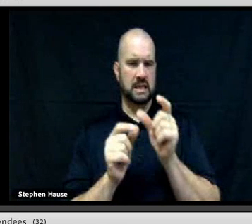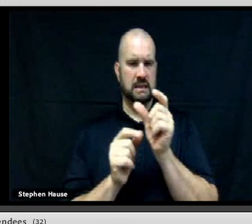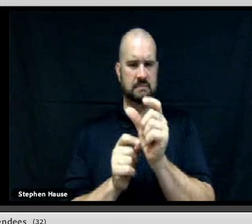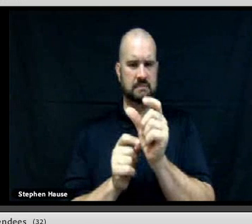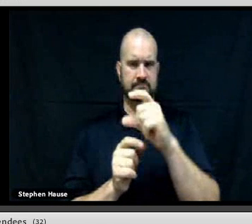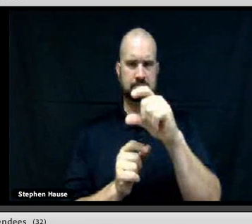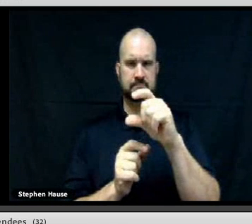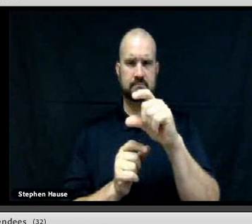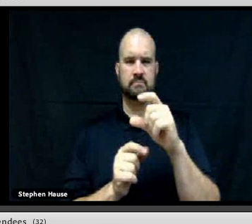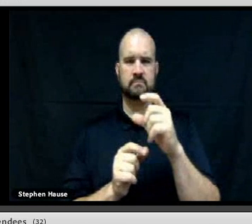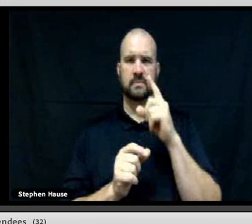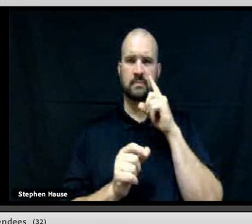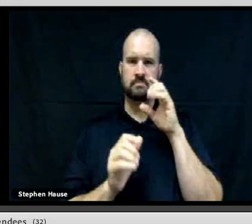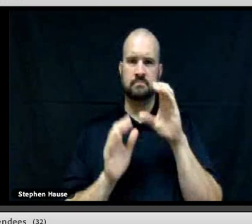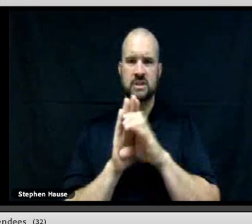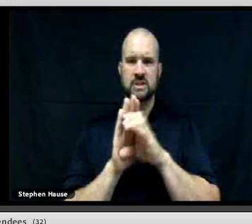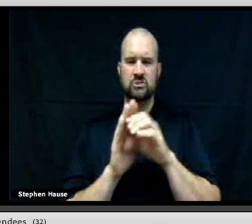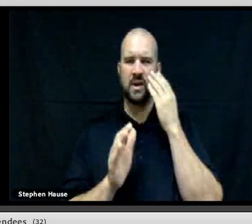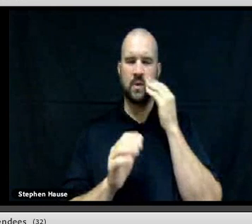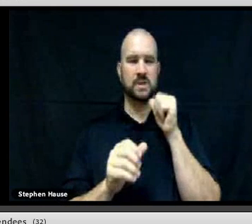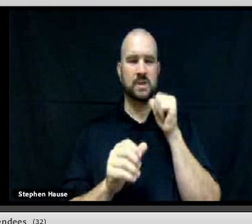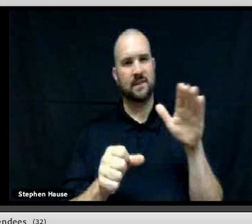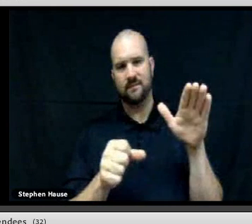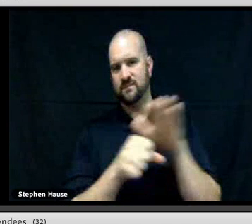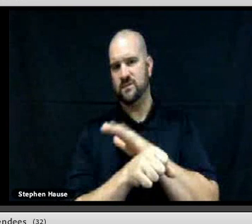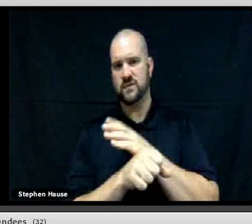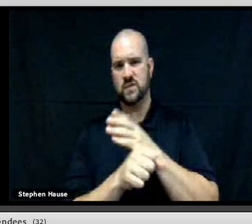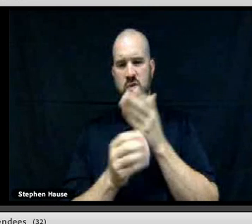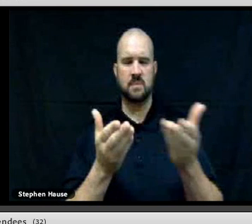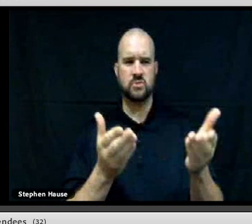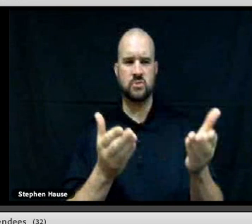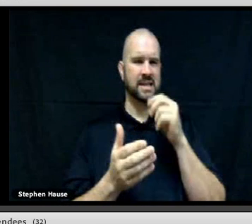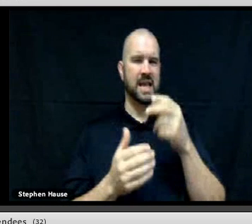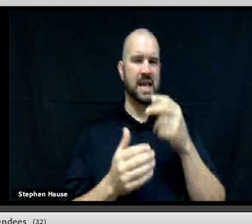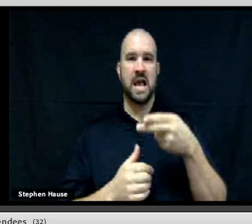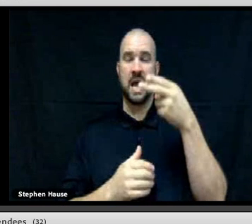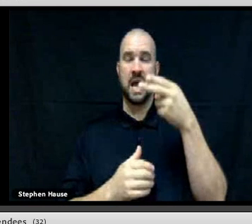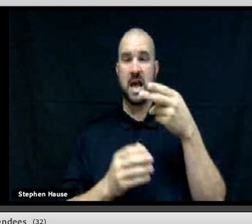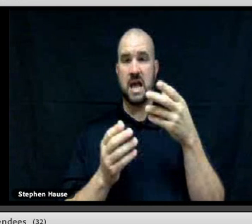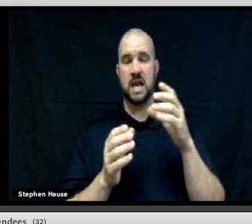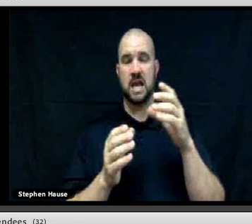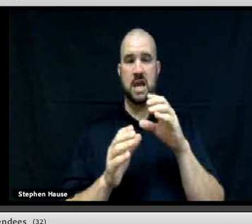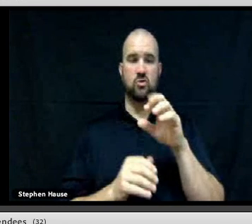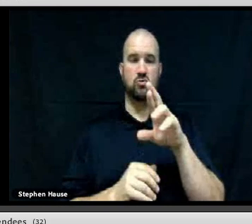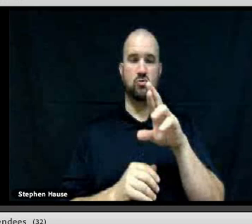it's not a high-resolution object, but essentially, if you're saying that a thumbnail is part of the metadata